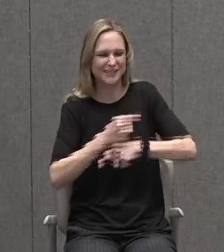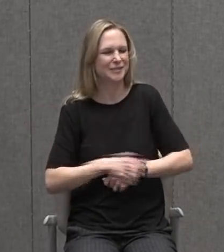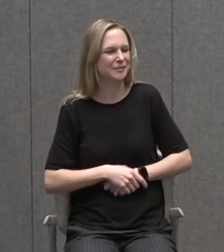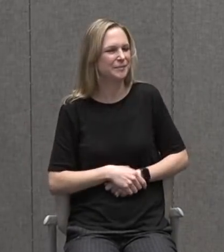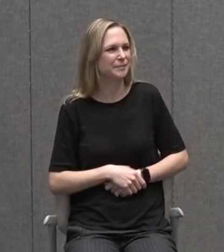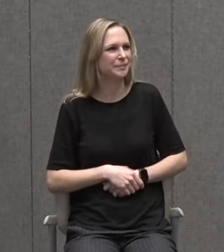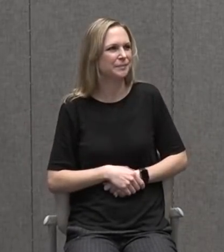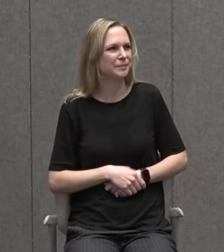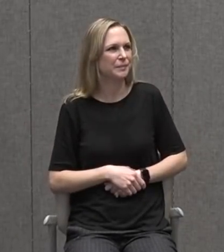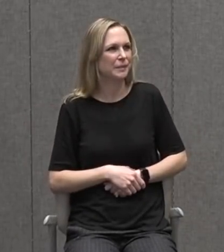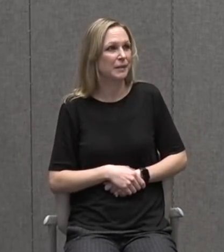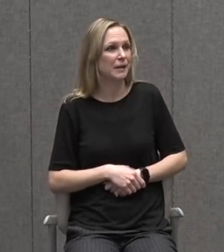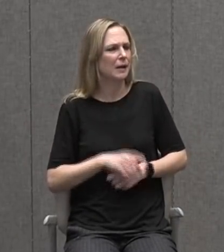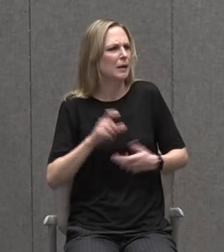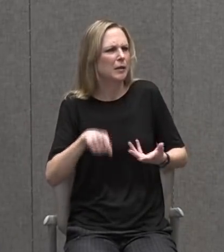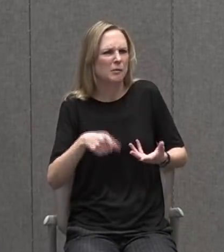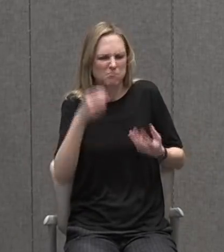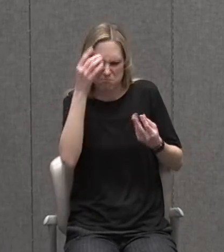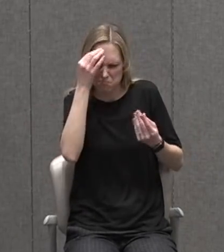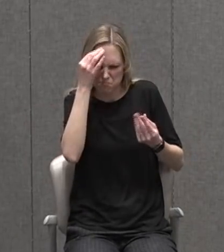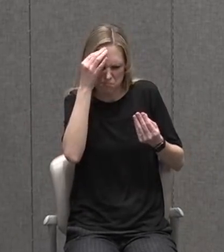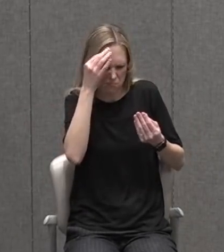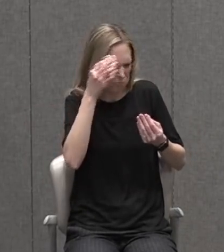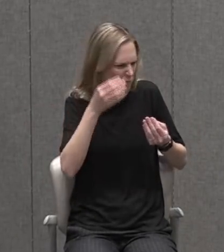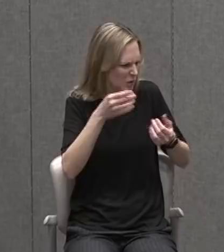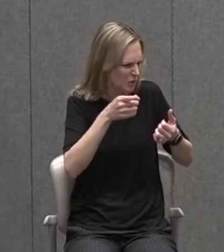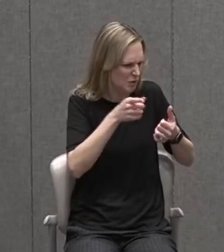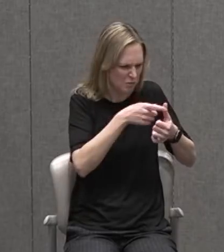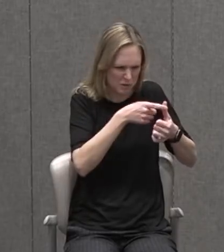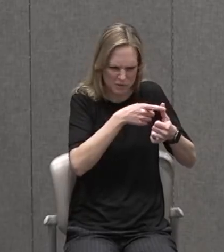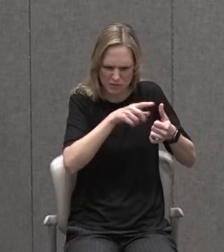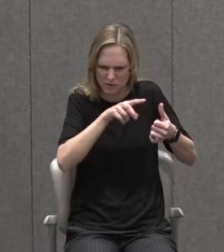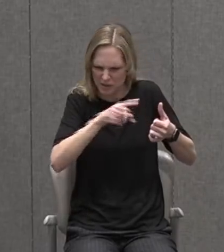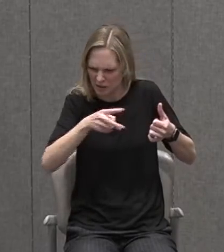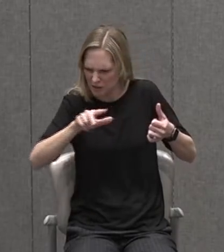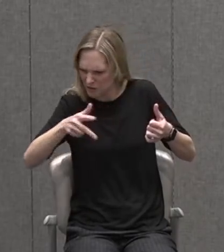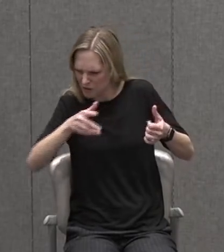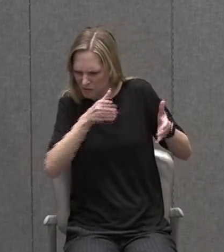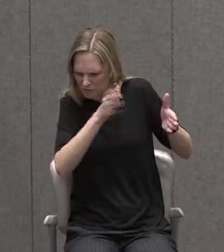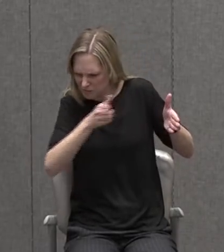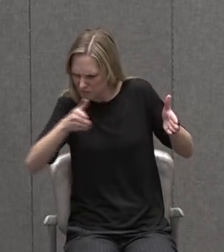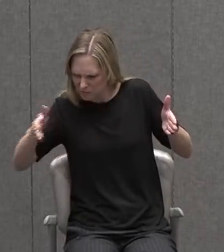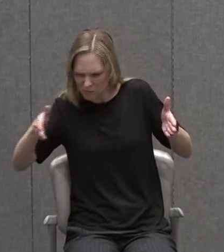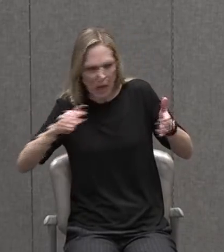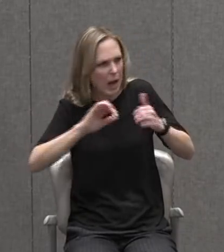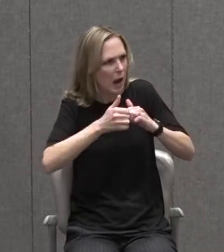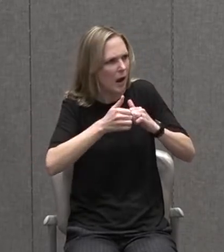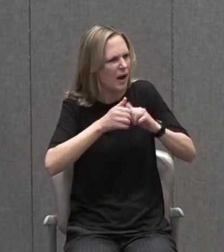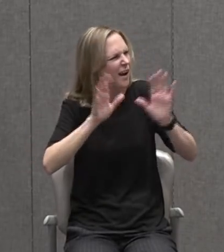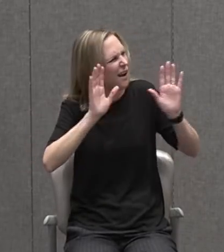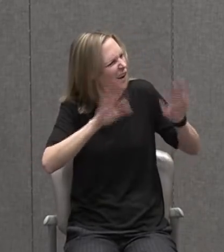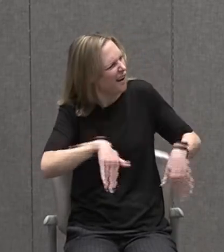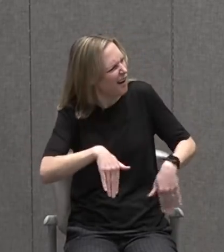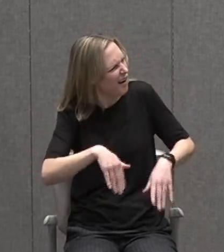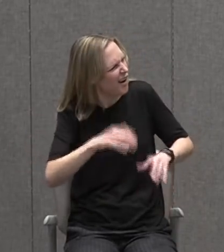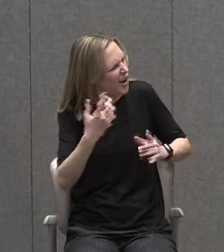Now we're having to think about order of operations. Yep, you guys were like, "Hi, are you setting me up now?"